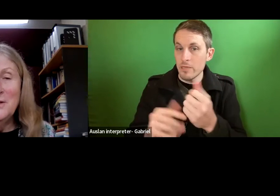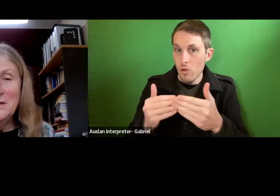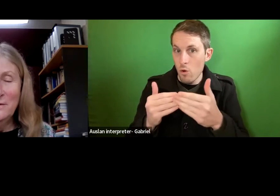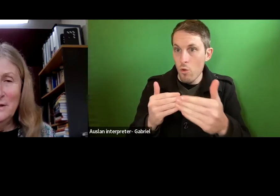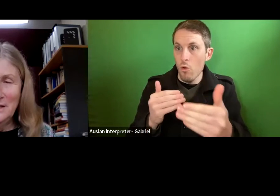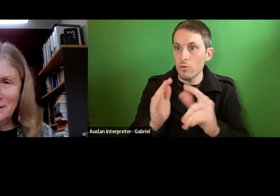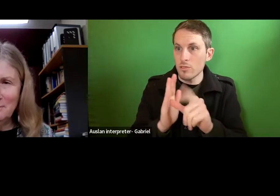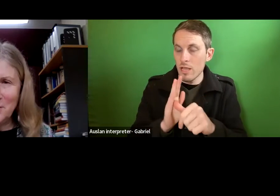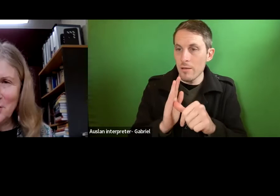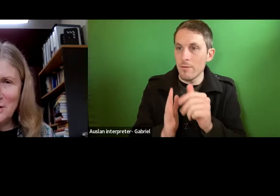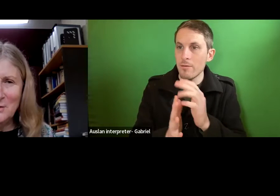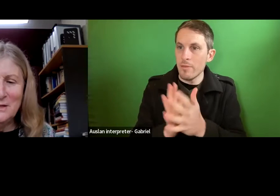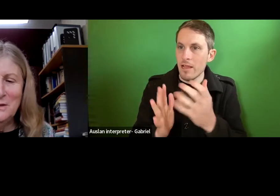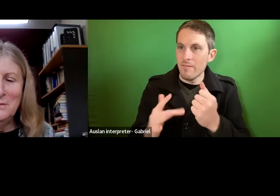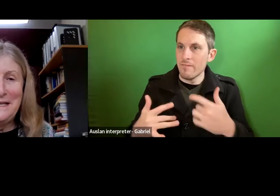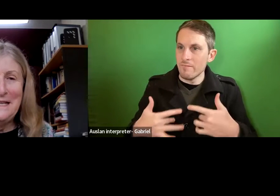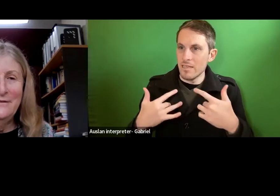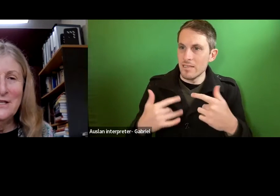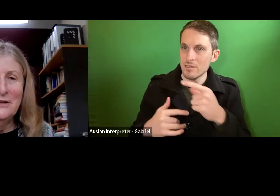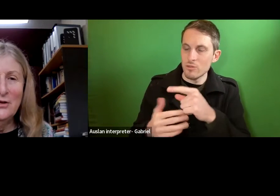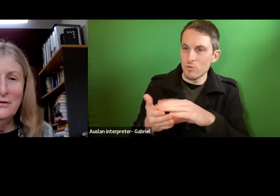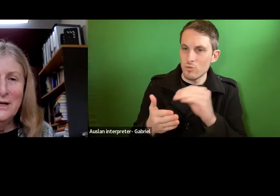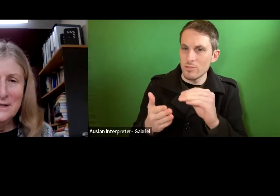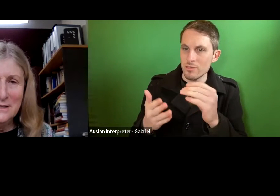there was a feeling that students were simply being left to their own devices.